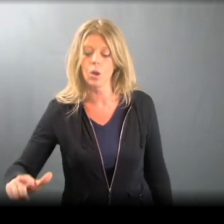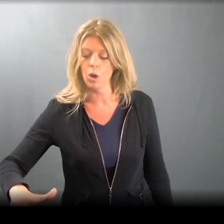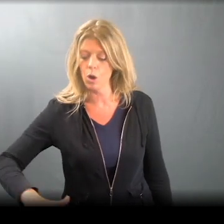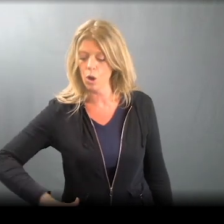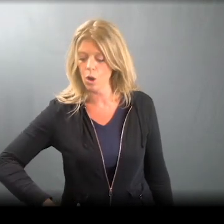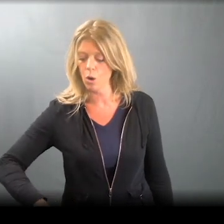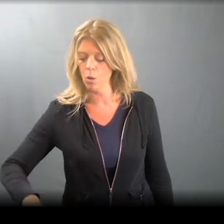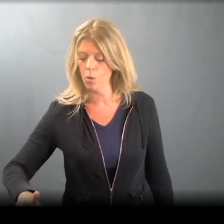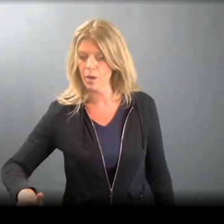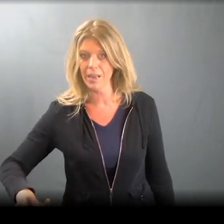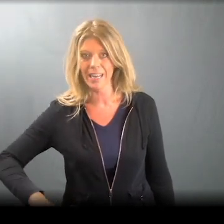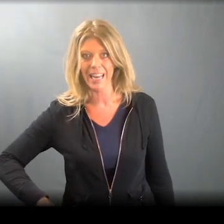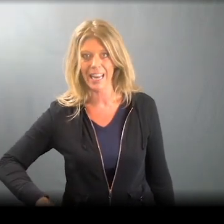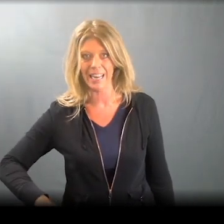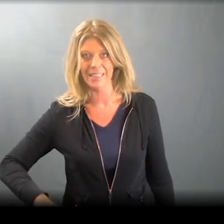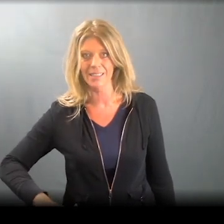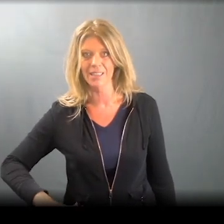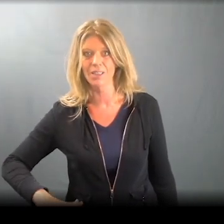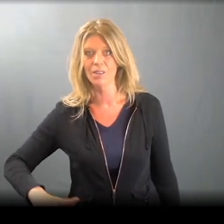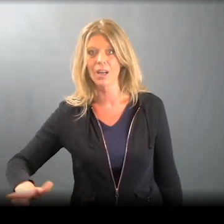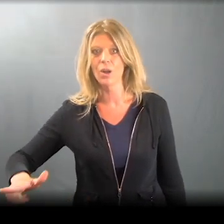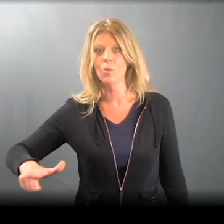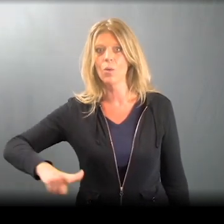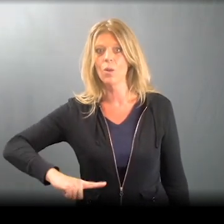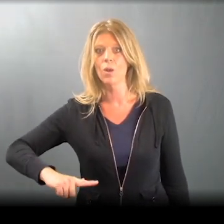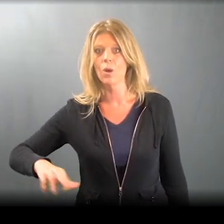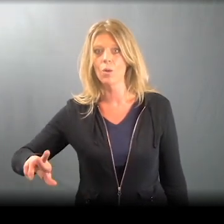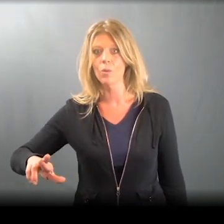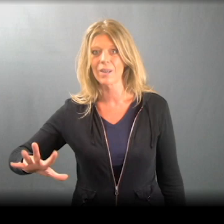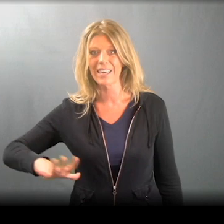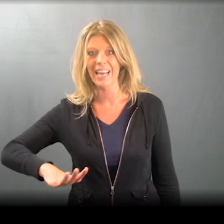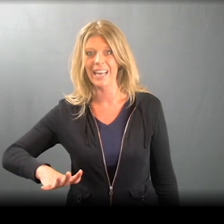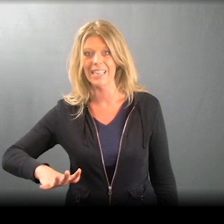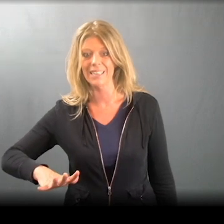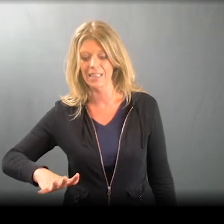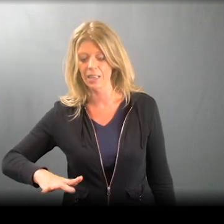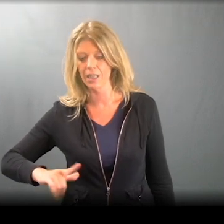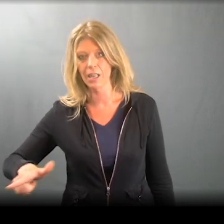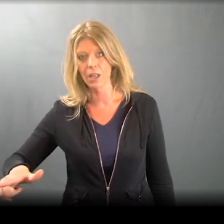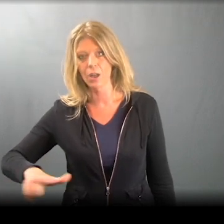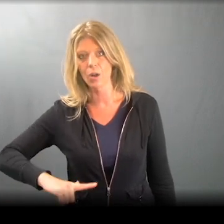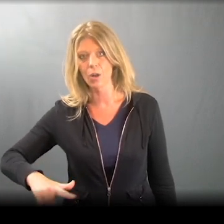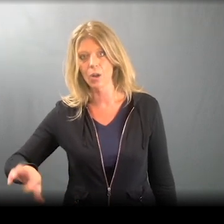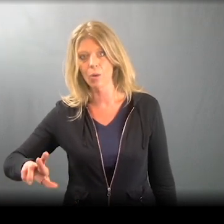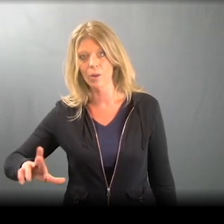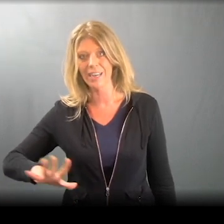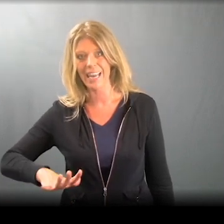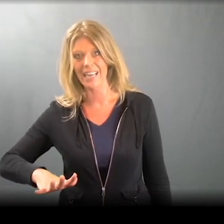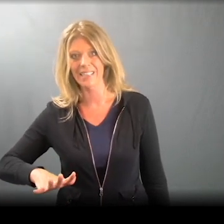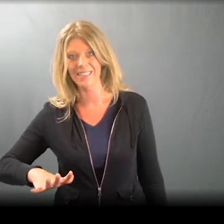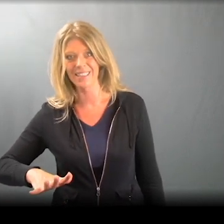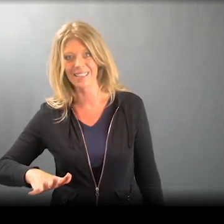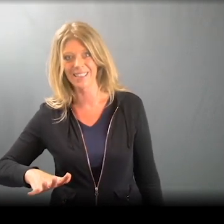LOWERCASE